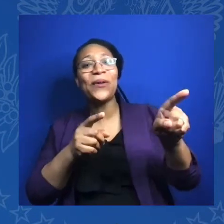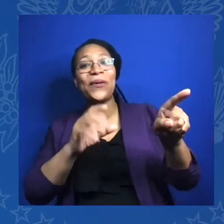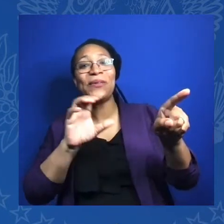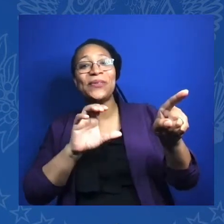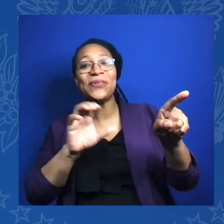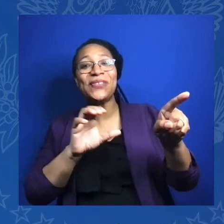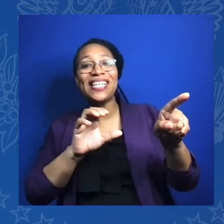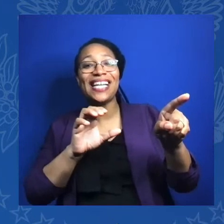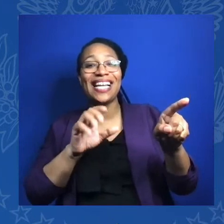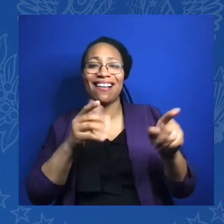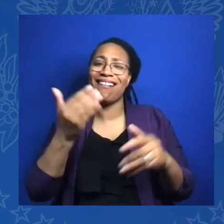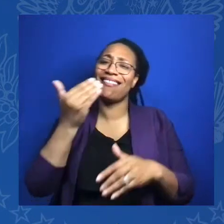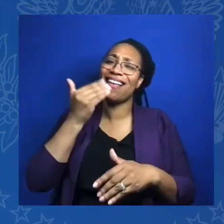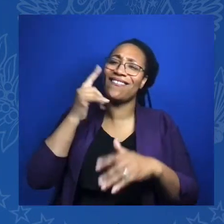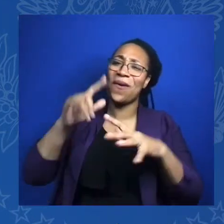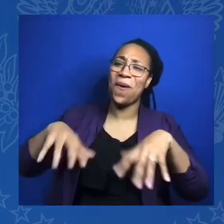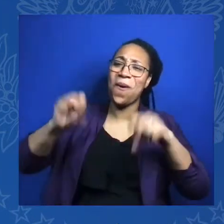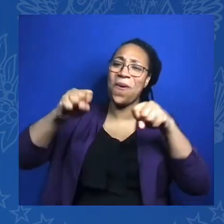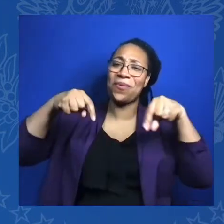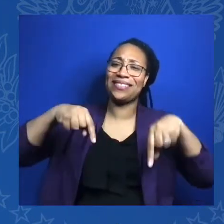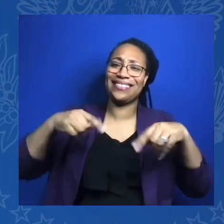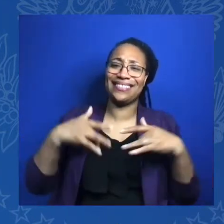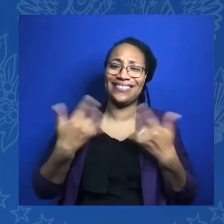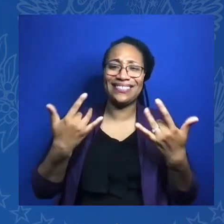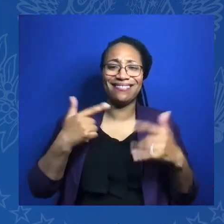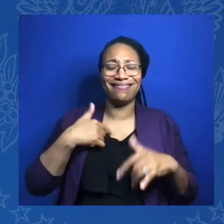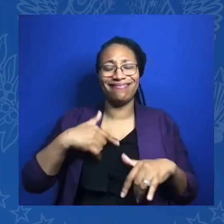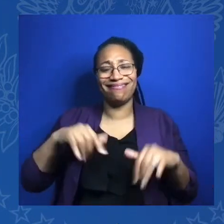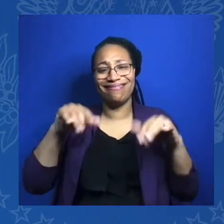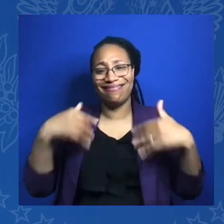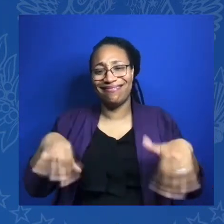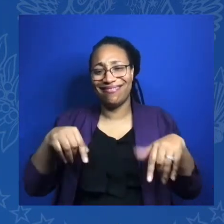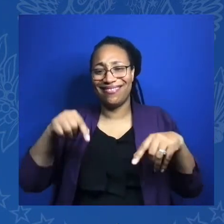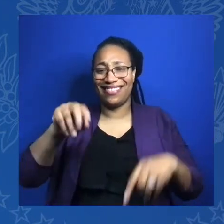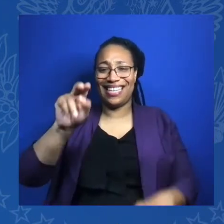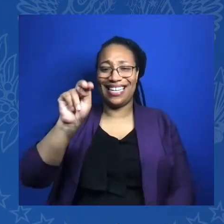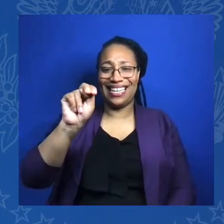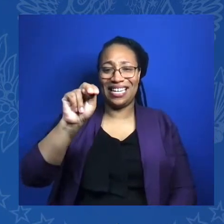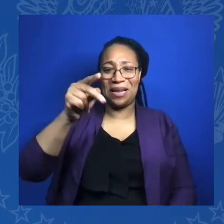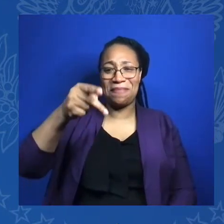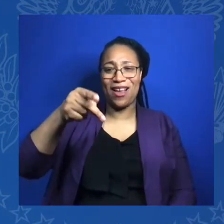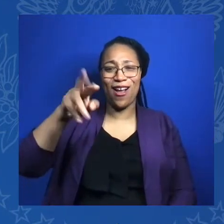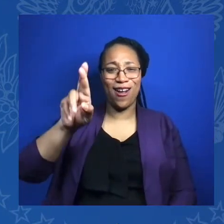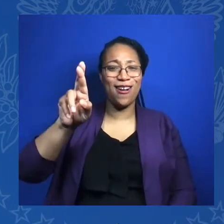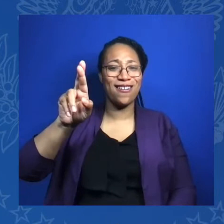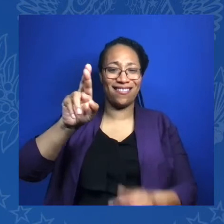I love NPR --